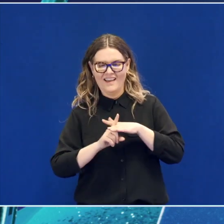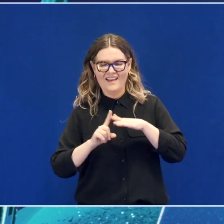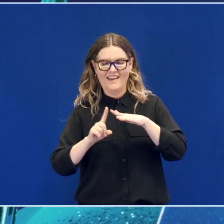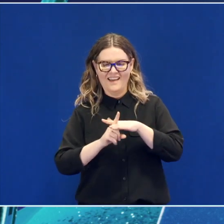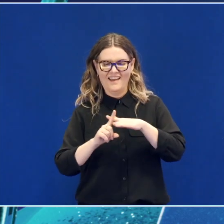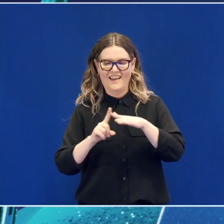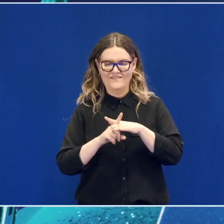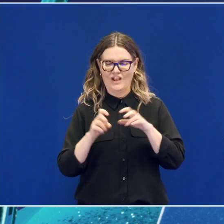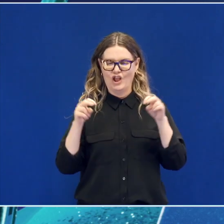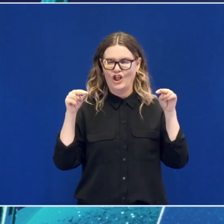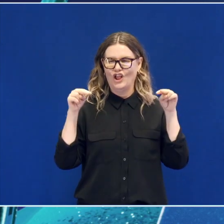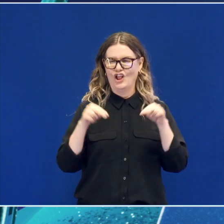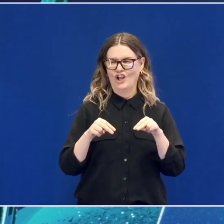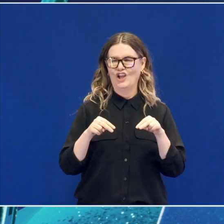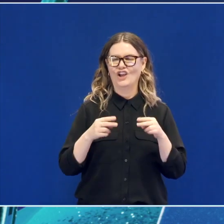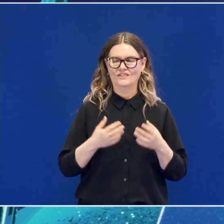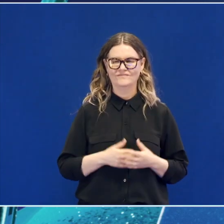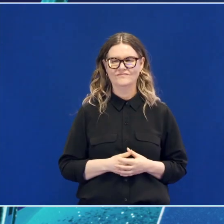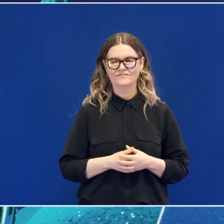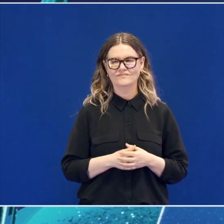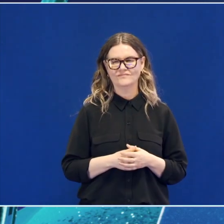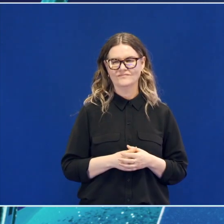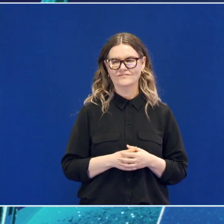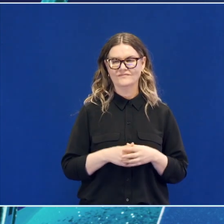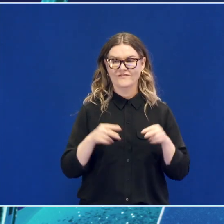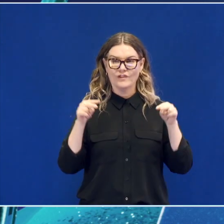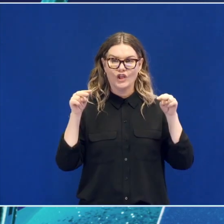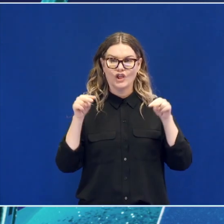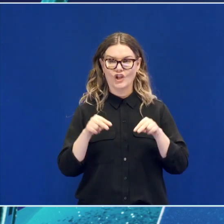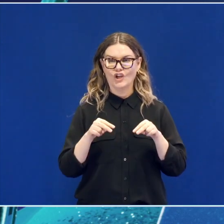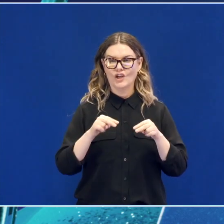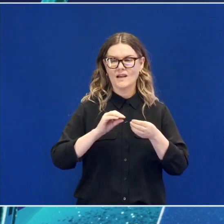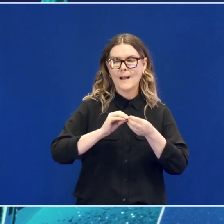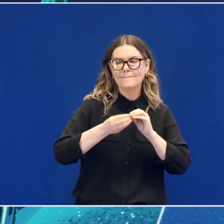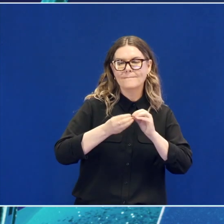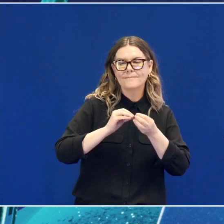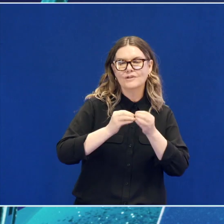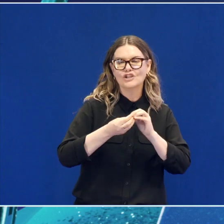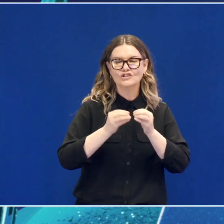for example, for the last eight years that is the birth of barriers per page.